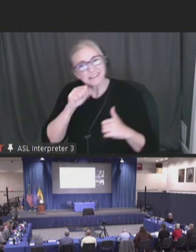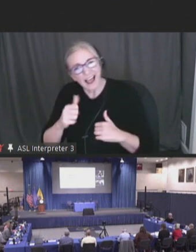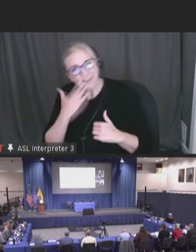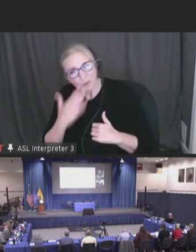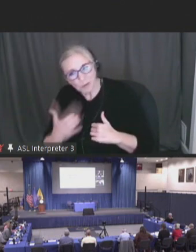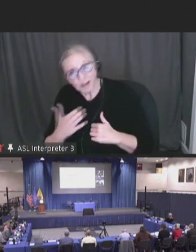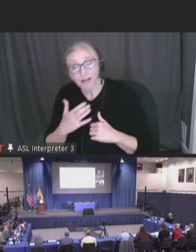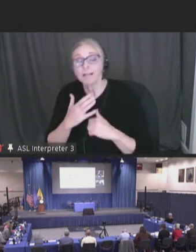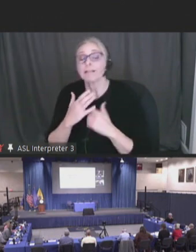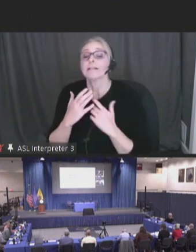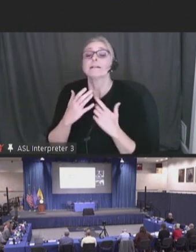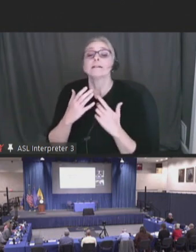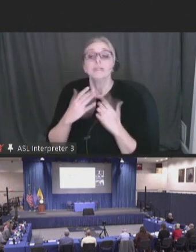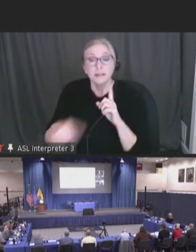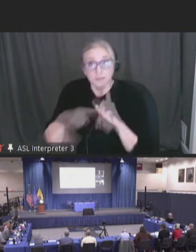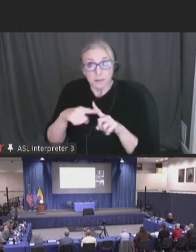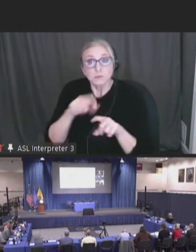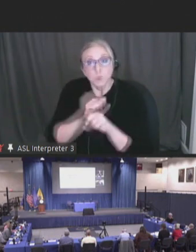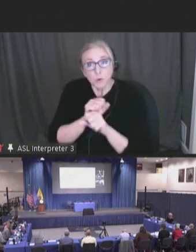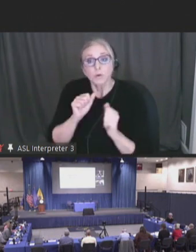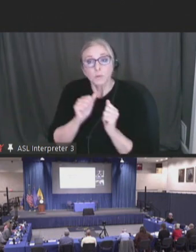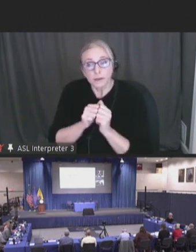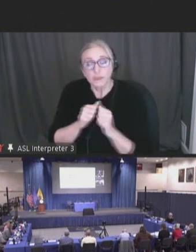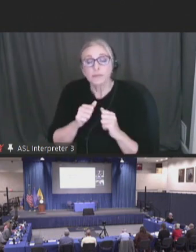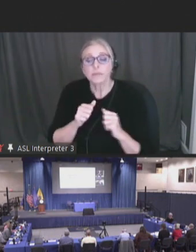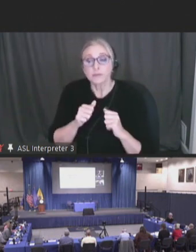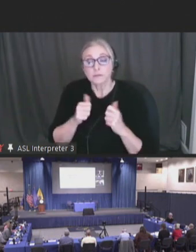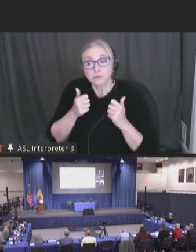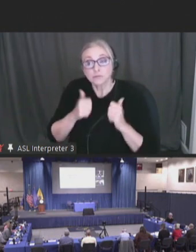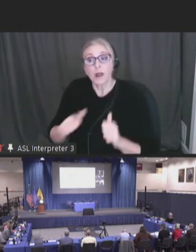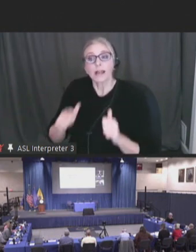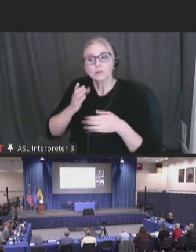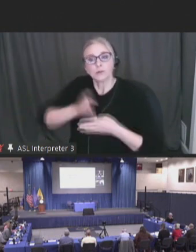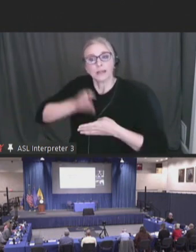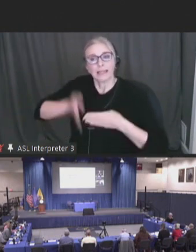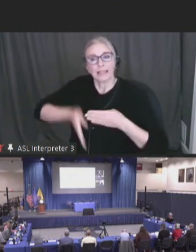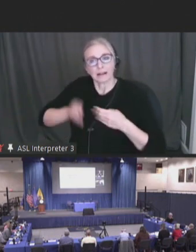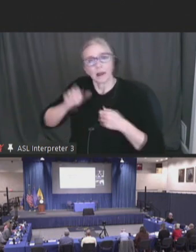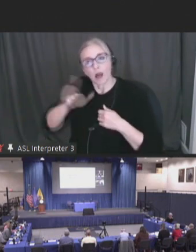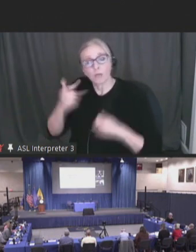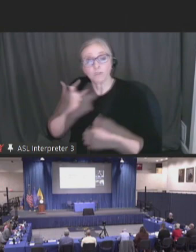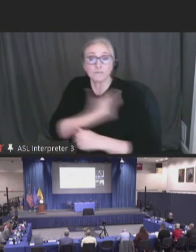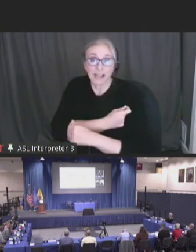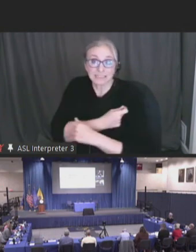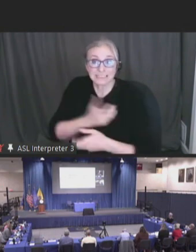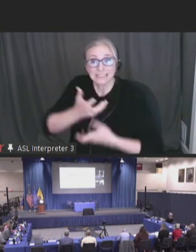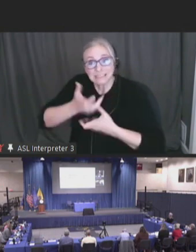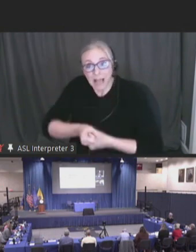And then we're also working to wrap up our other vaccine confidence work. And so,